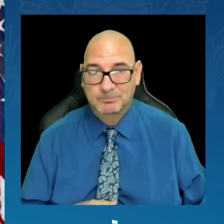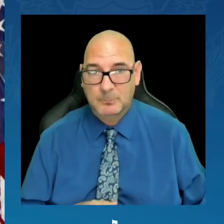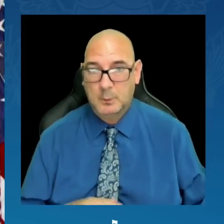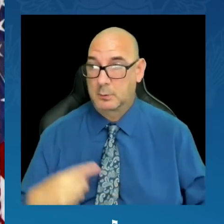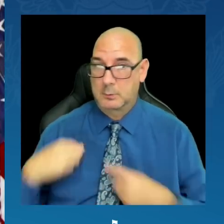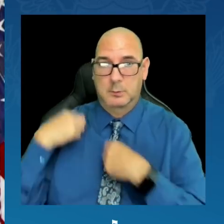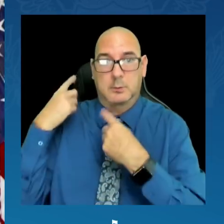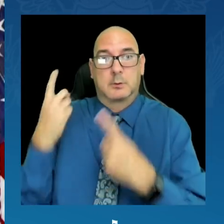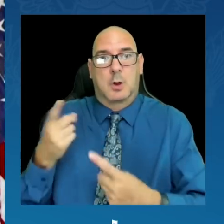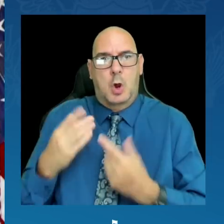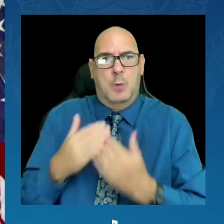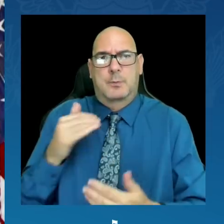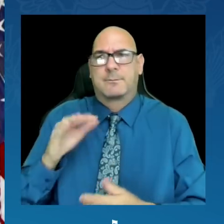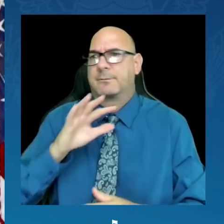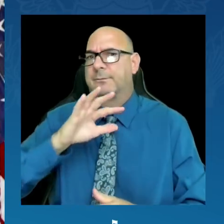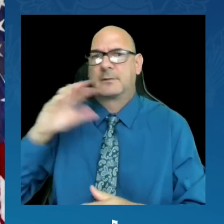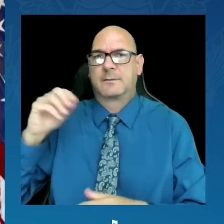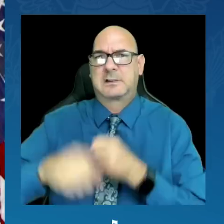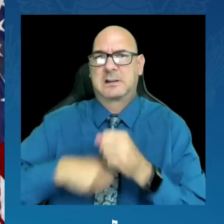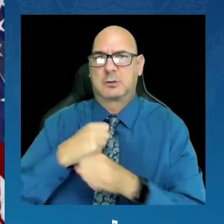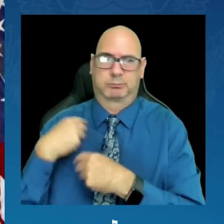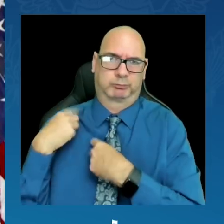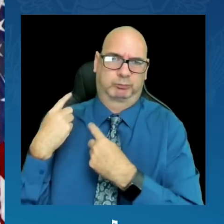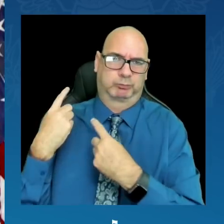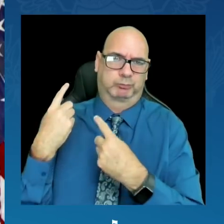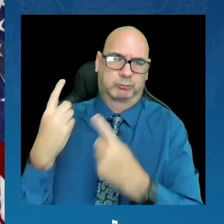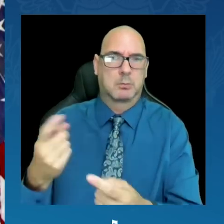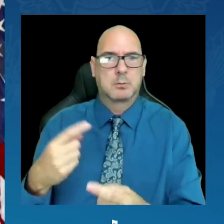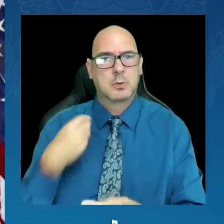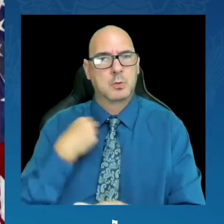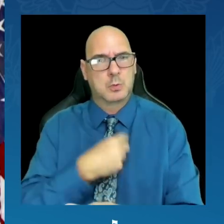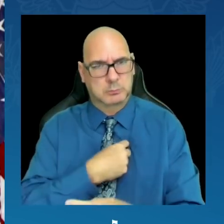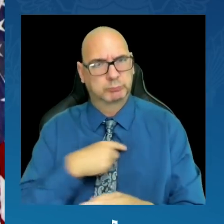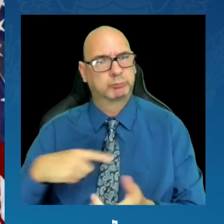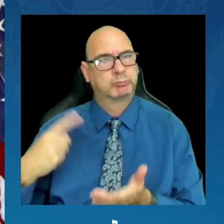we have talked about what Roe v. Wade protects.